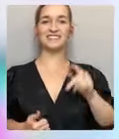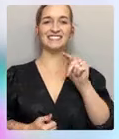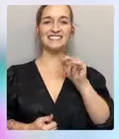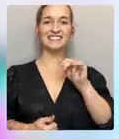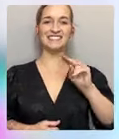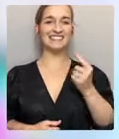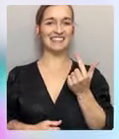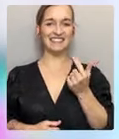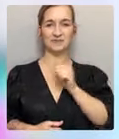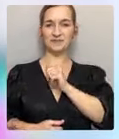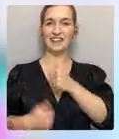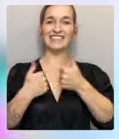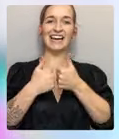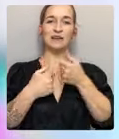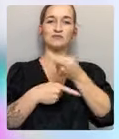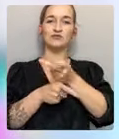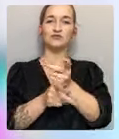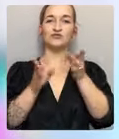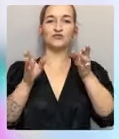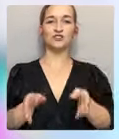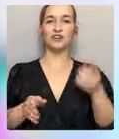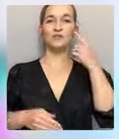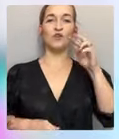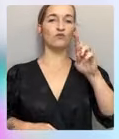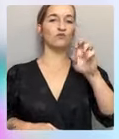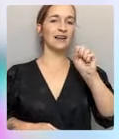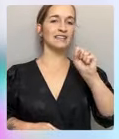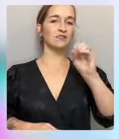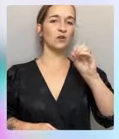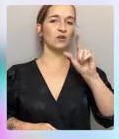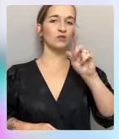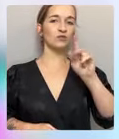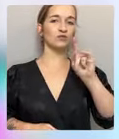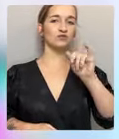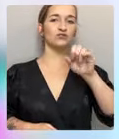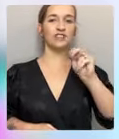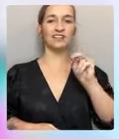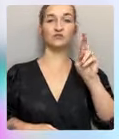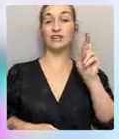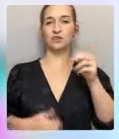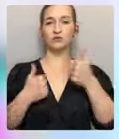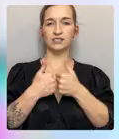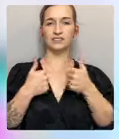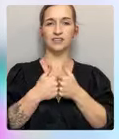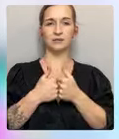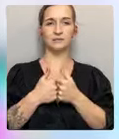My name is Ting. I'm a Game Producer at Resolution Games. Resolution Games,